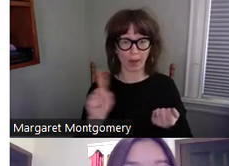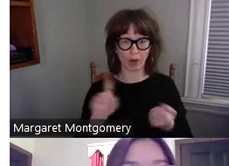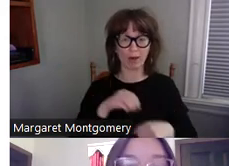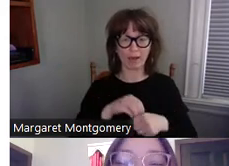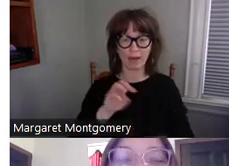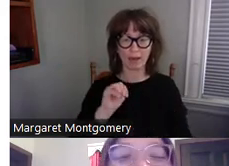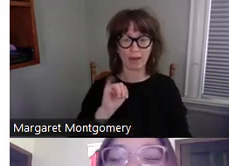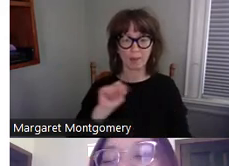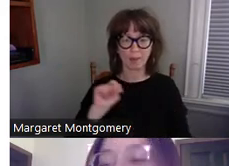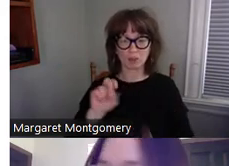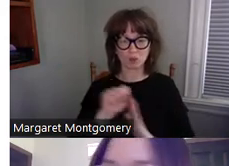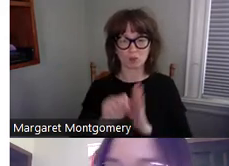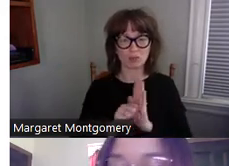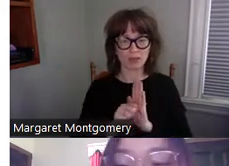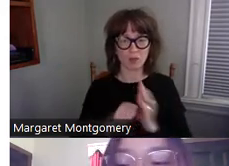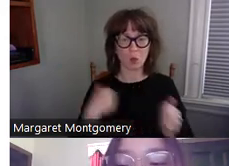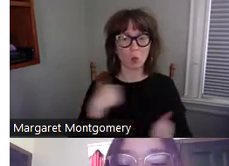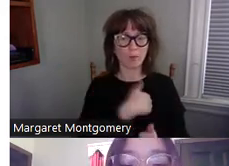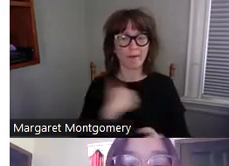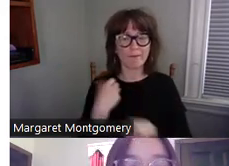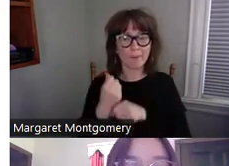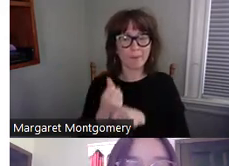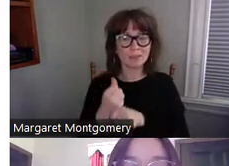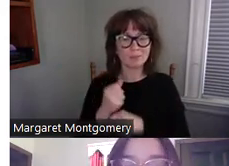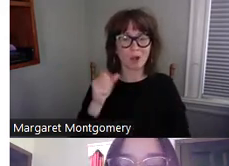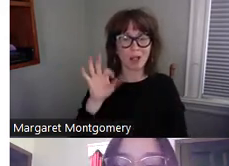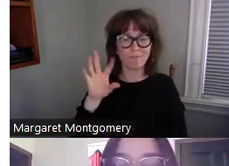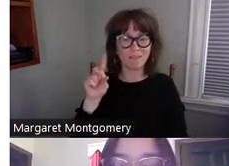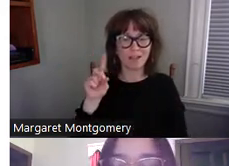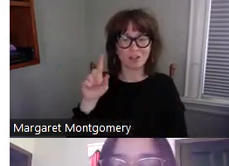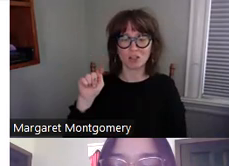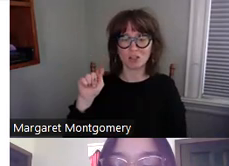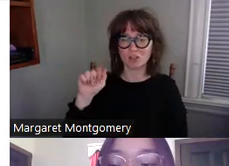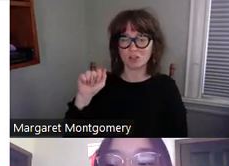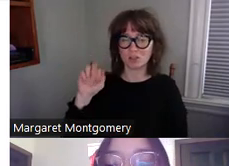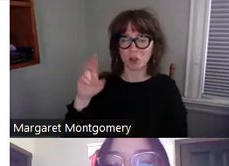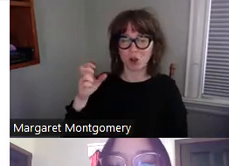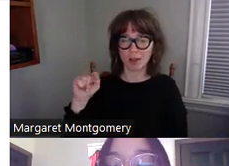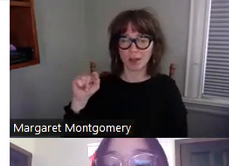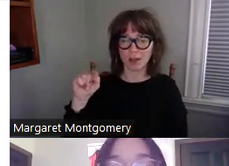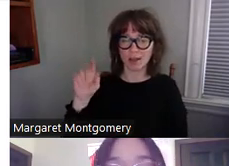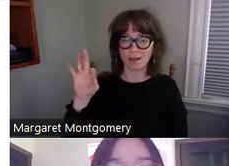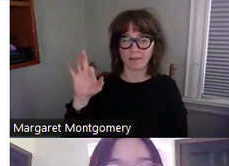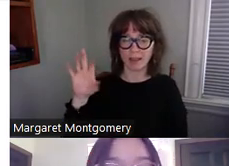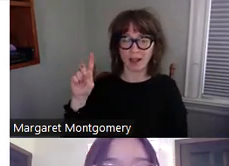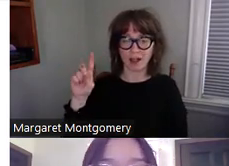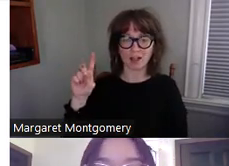field with baseball. 12:11:59 And I remember when I went to the private field services time I was. 12:12:03 Hey? you were laying off How many